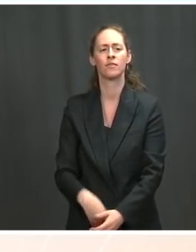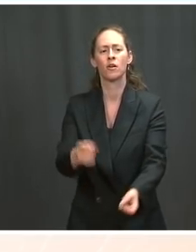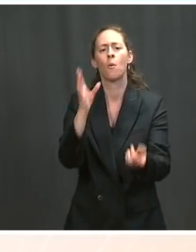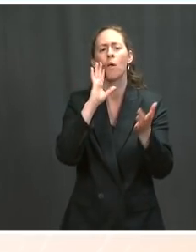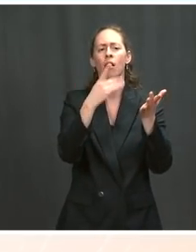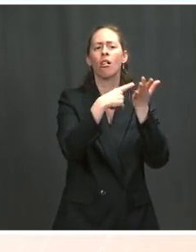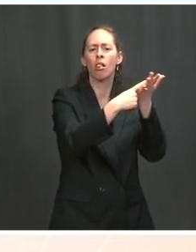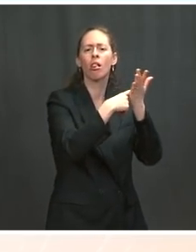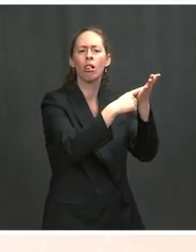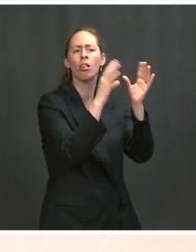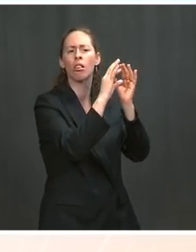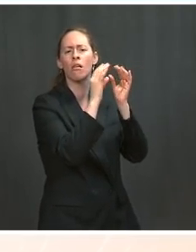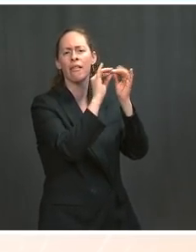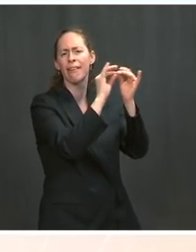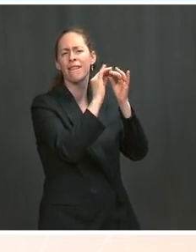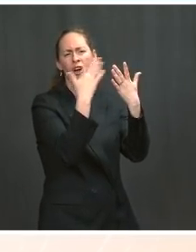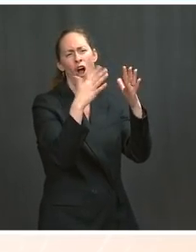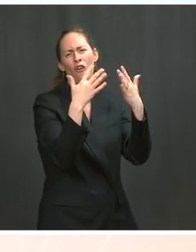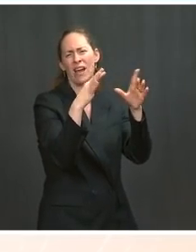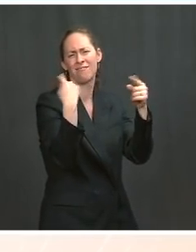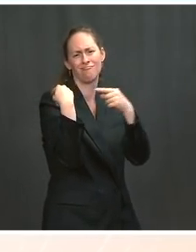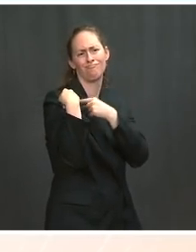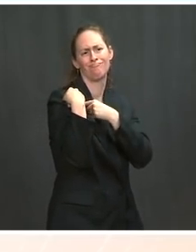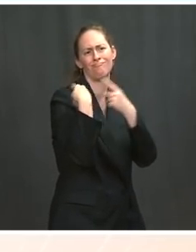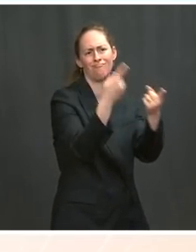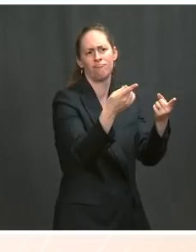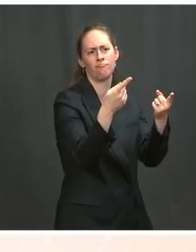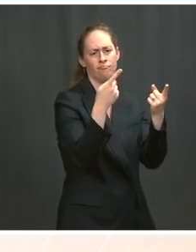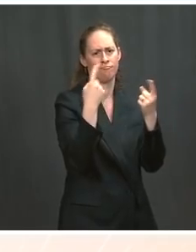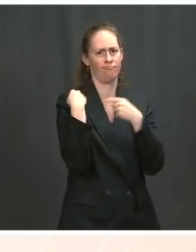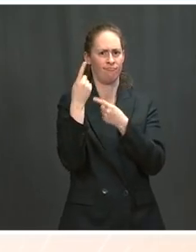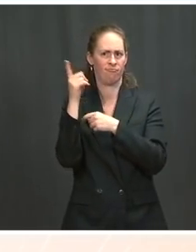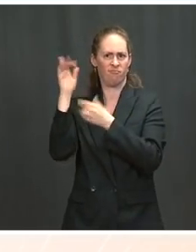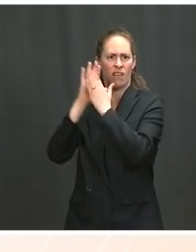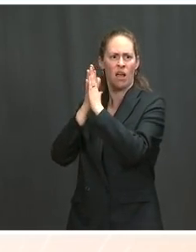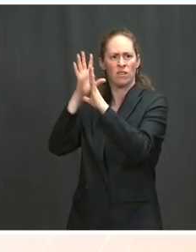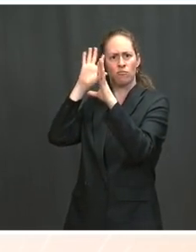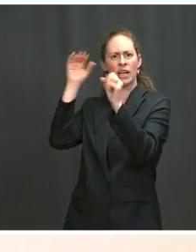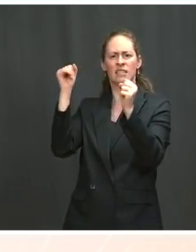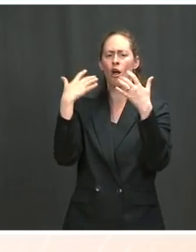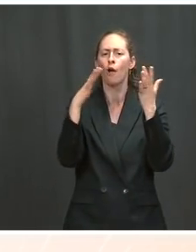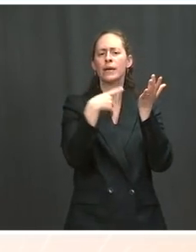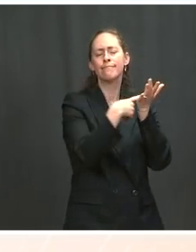since almost the first week of the administration. Now, the focus of those discussions, or at least a lot of the questioning,